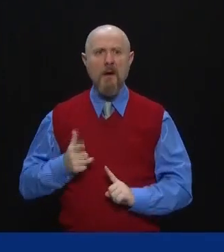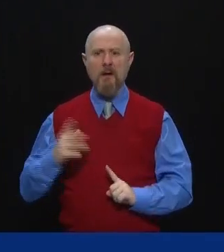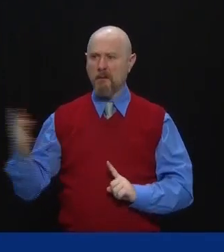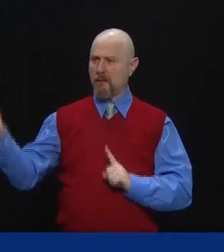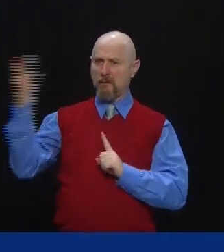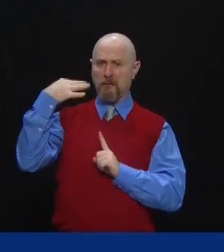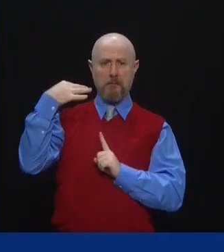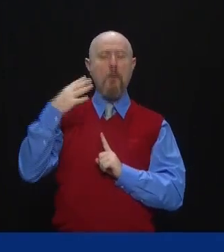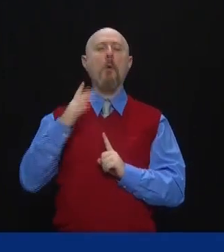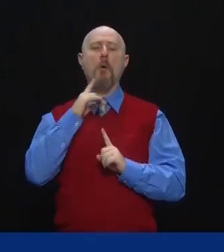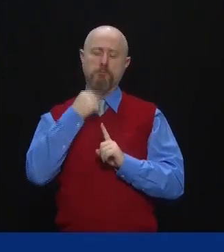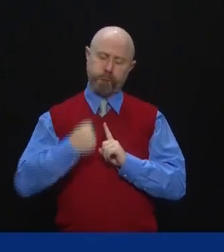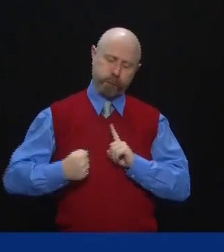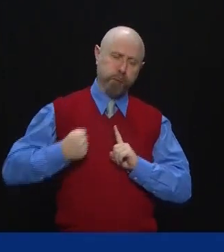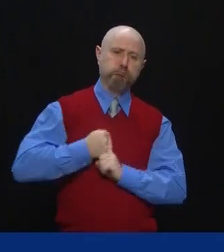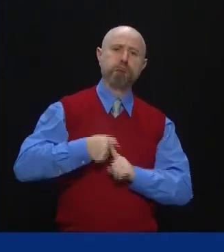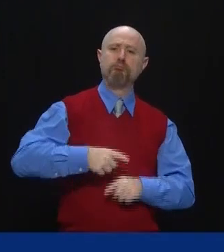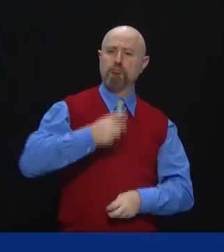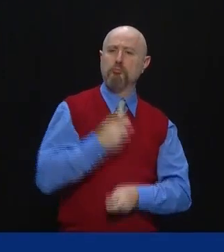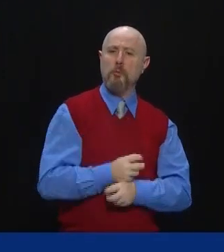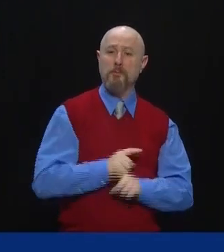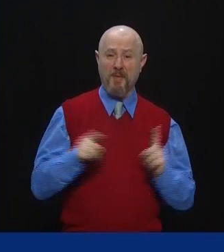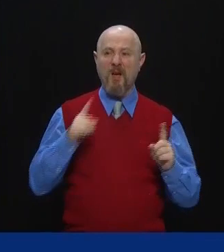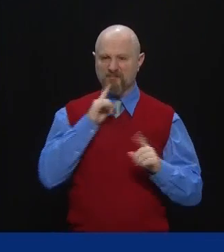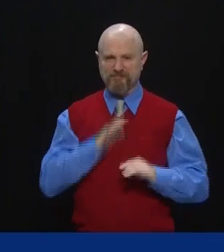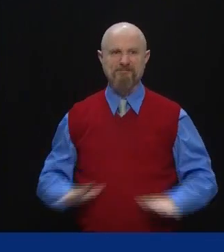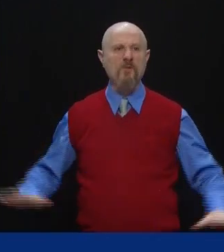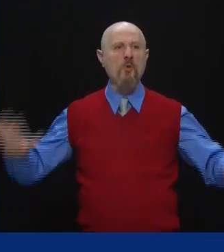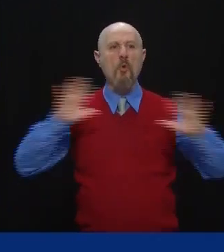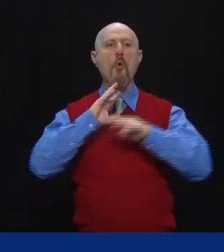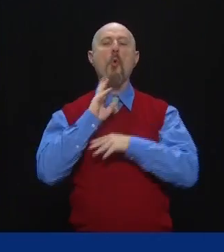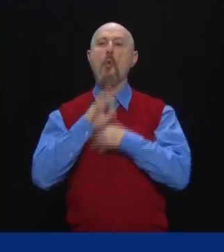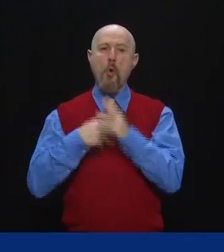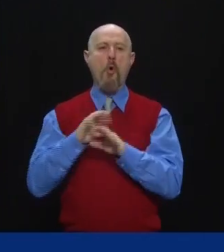SO JUST TO REMIND YOU WORKERS WE'RE NOT UNIQUE IN THIS. WE ARE BEING HIT VERY HARD